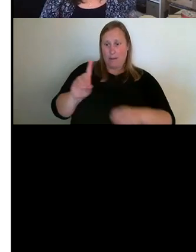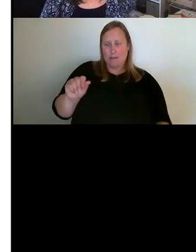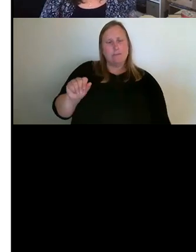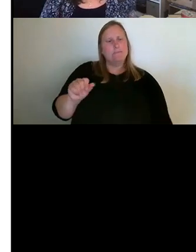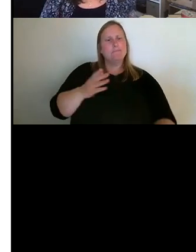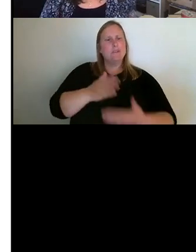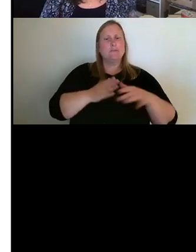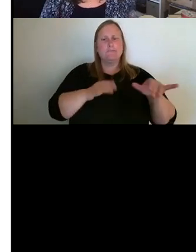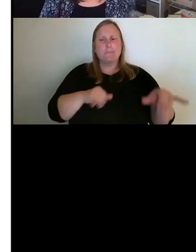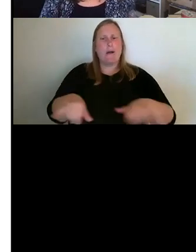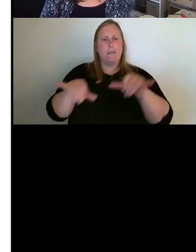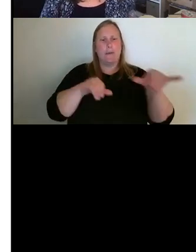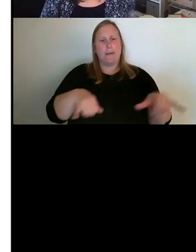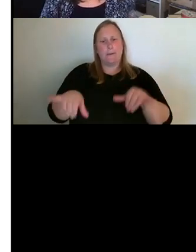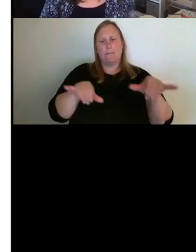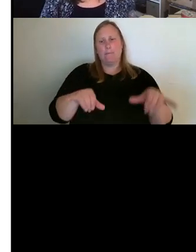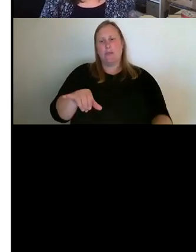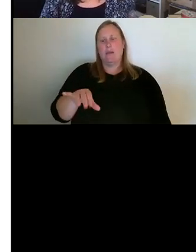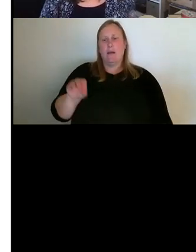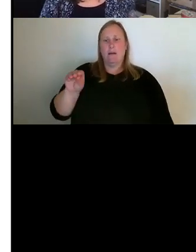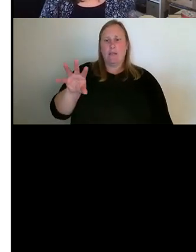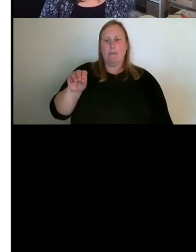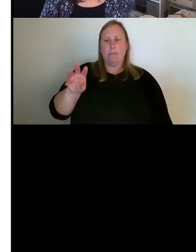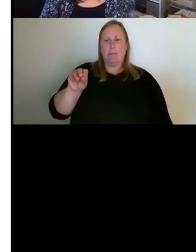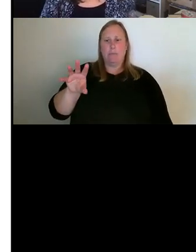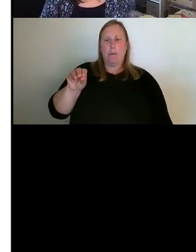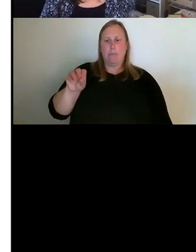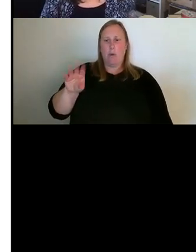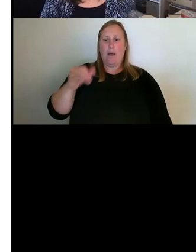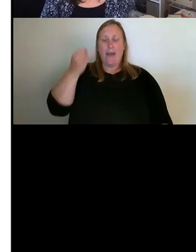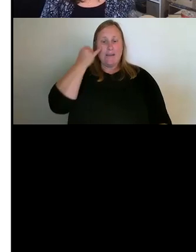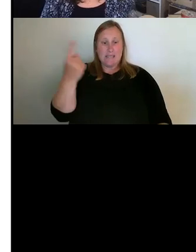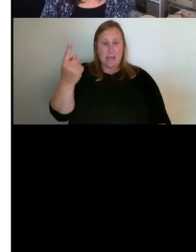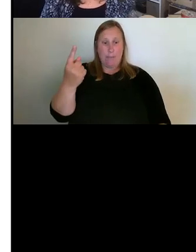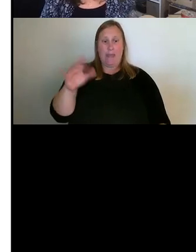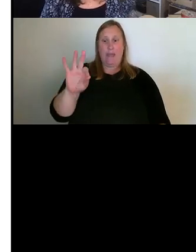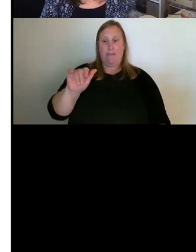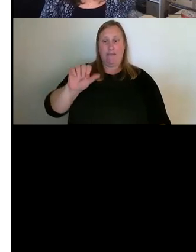ones like flashing. If something flashes at the wrong rate, it can